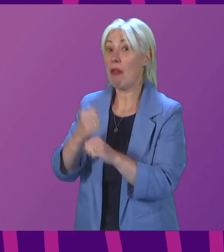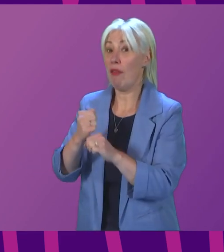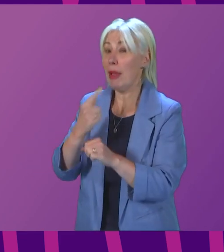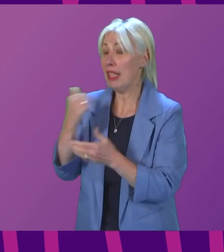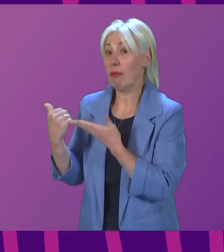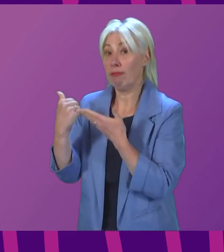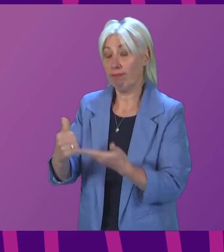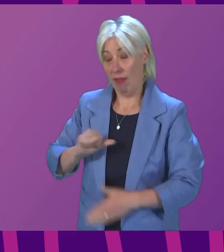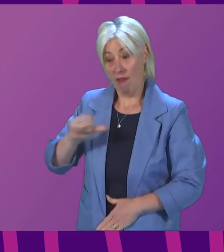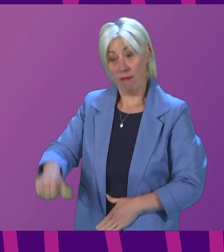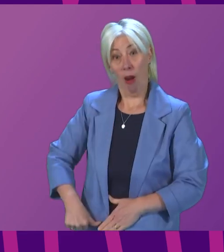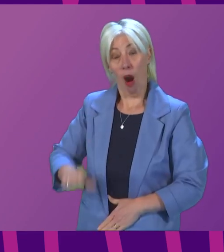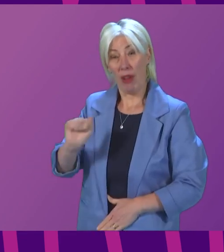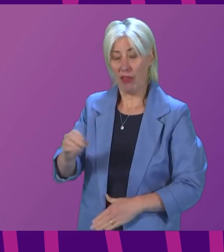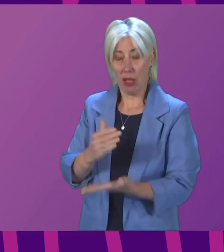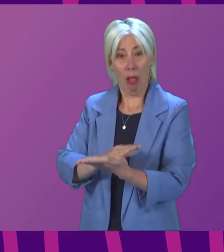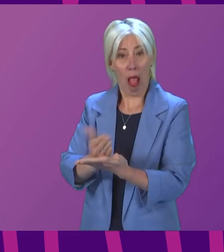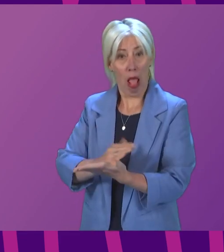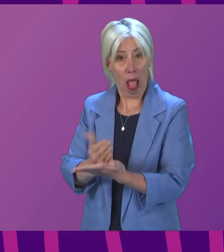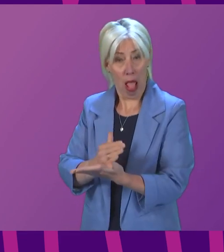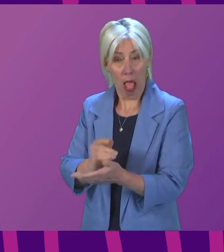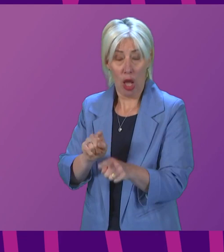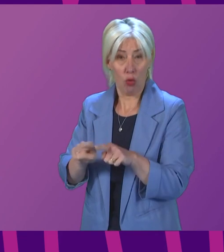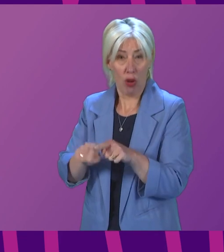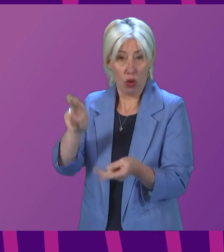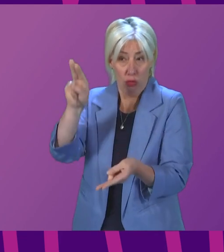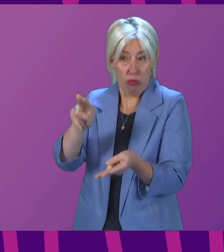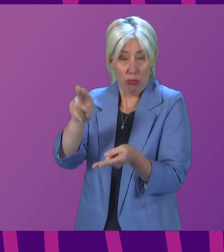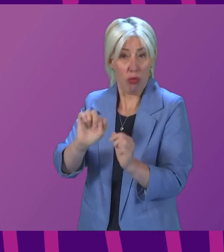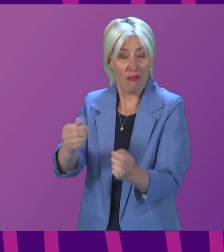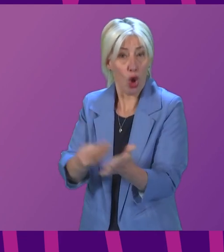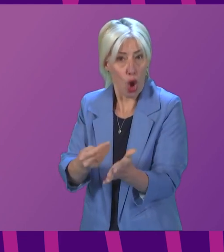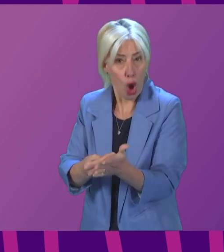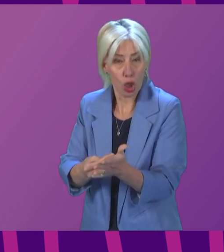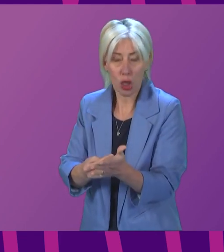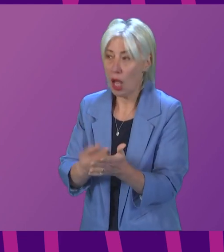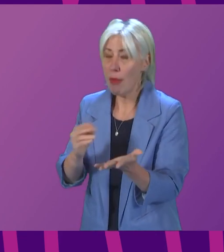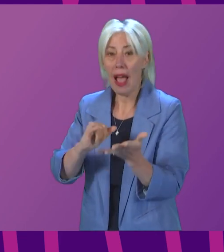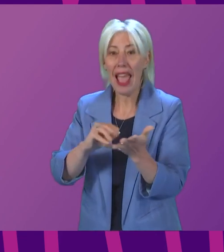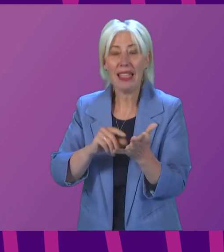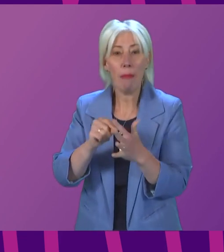and to keep costs down for farmers, but we have not yet heard anything from the Scottish National Party Government.